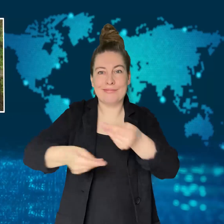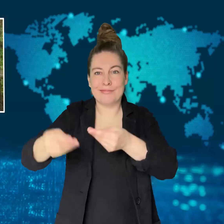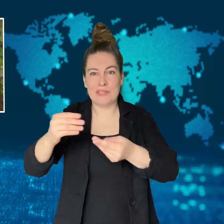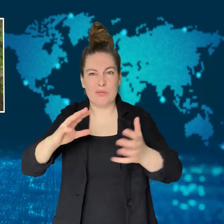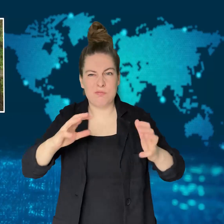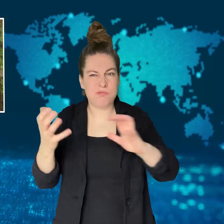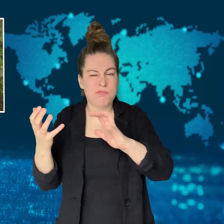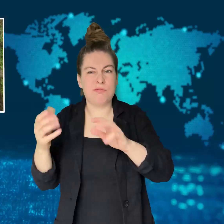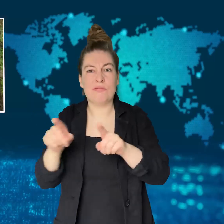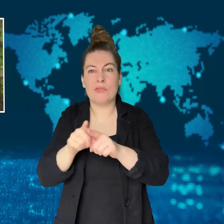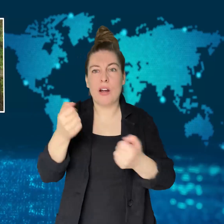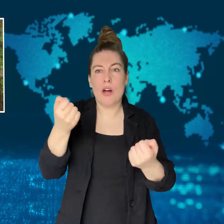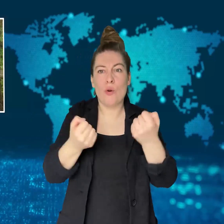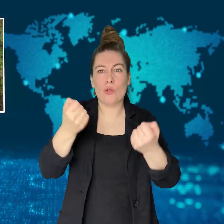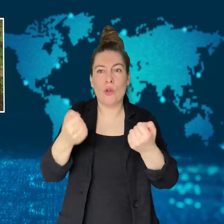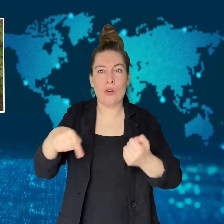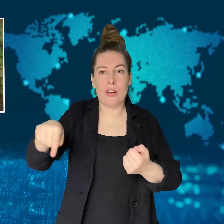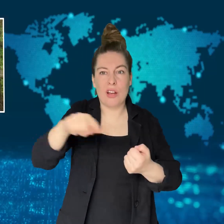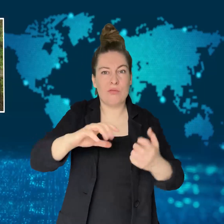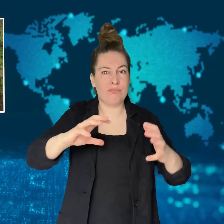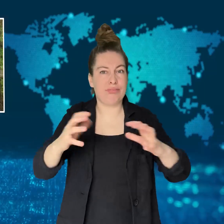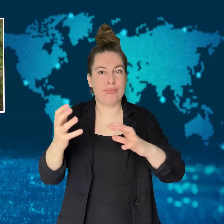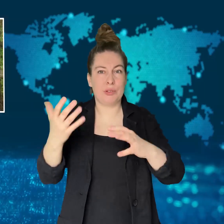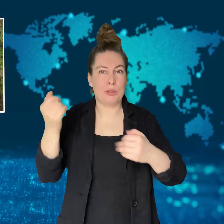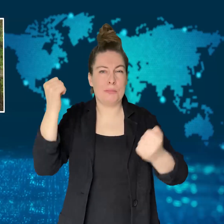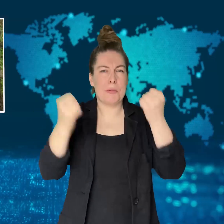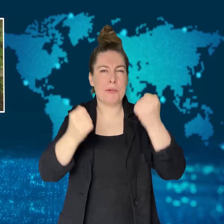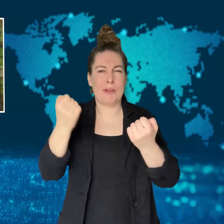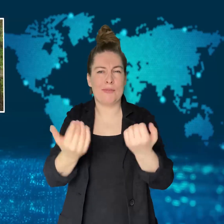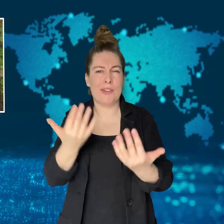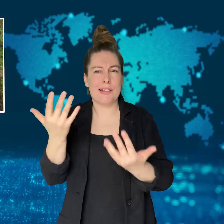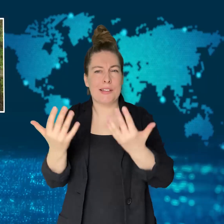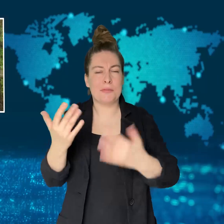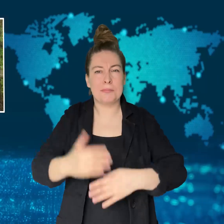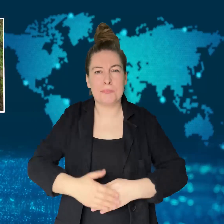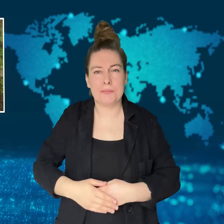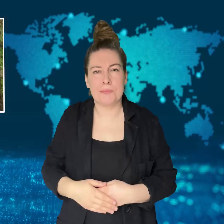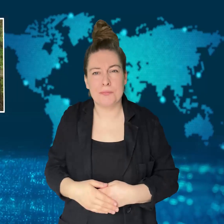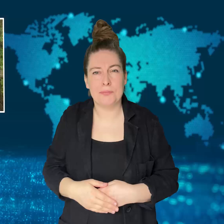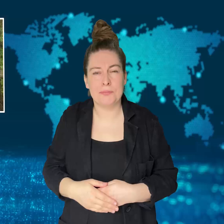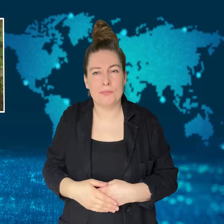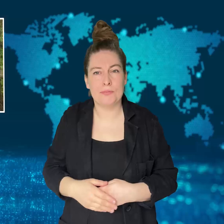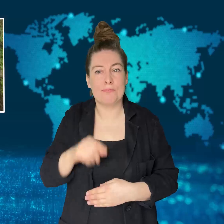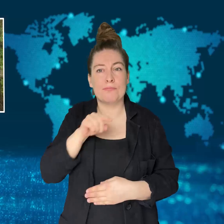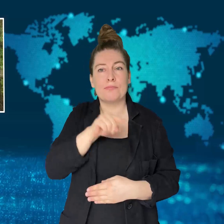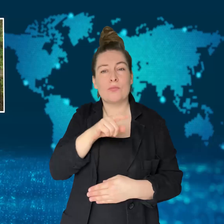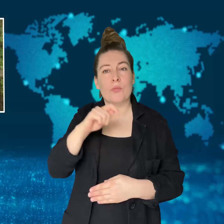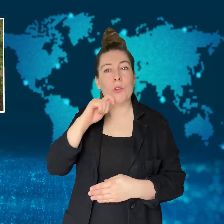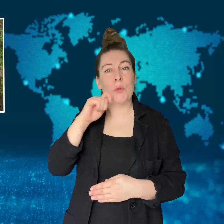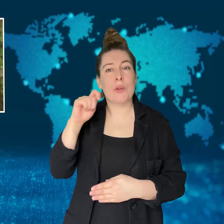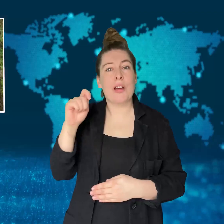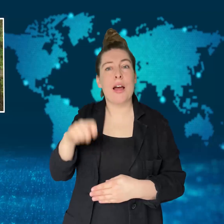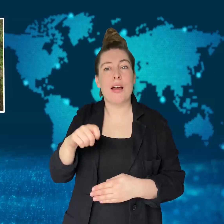infrastructure of the city. Civilian infrastructure, commercial facilities,